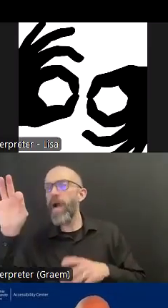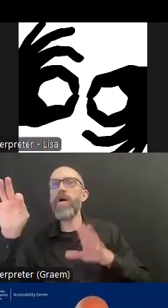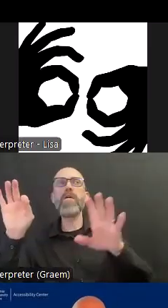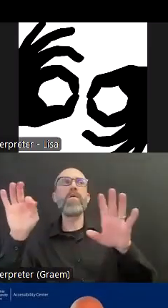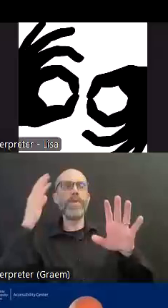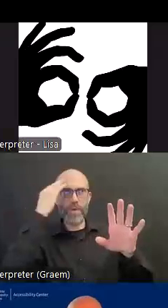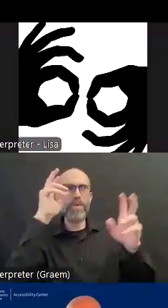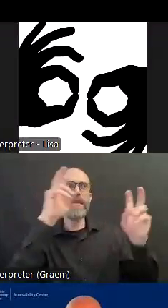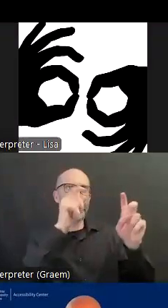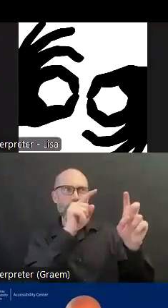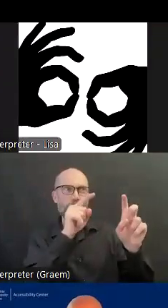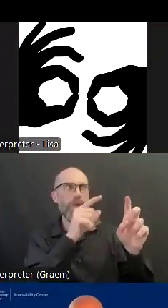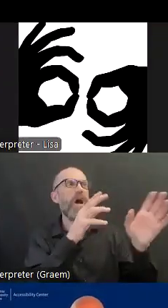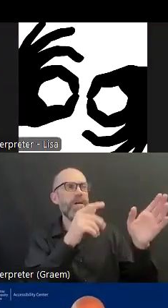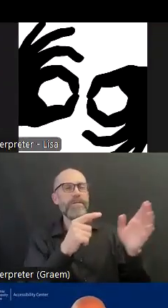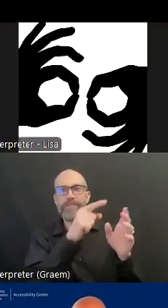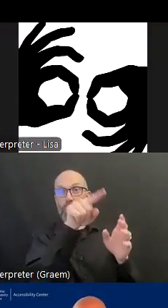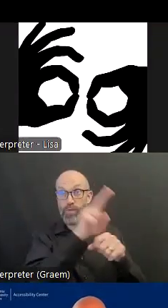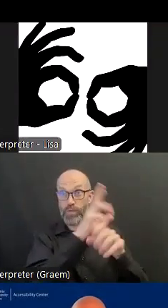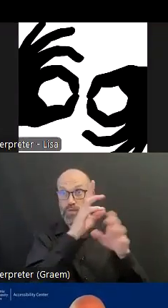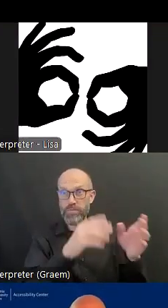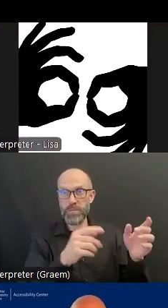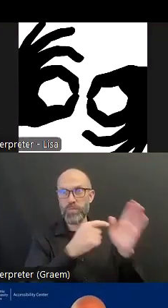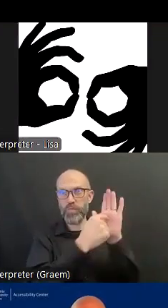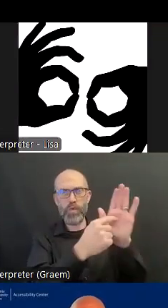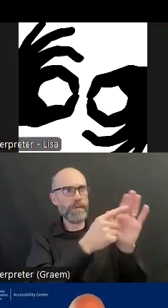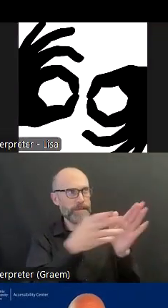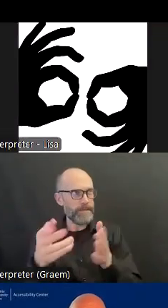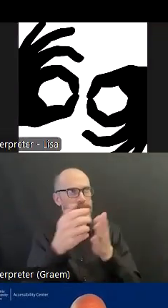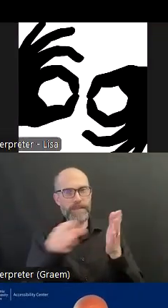And direct your users promptly and quickly, and get a better resolution for them.